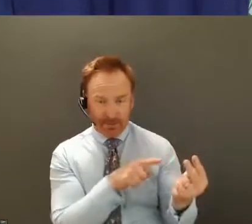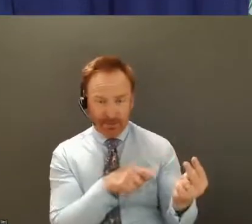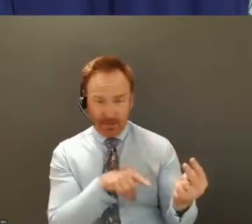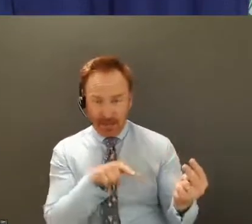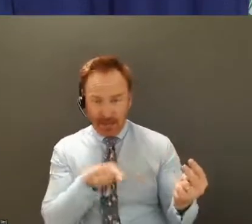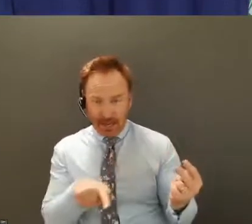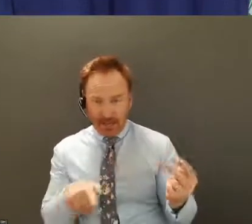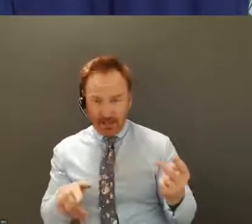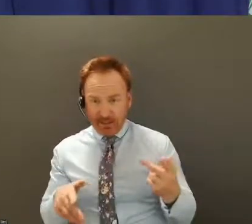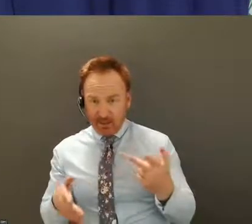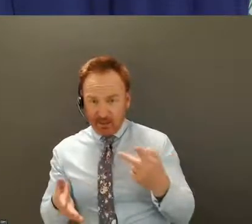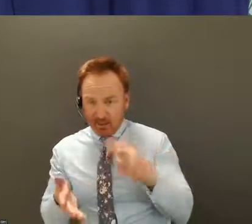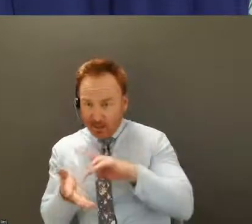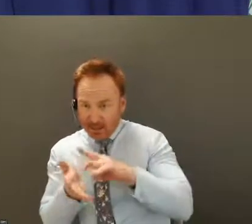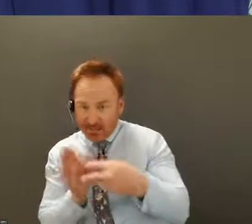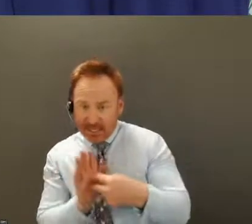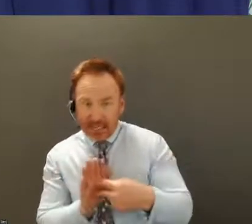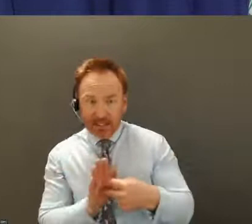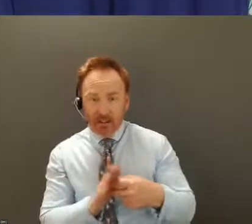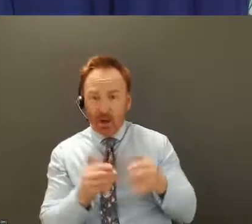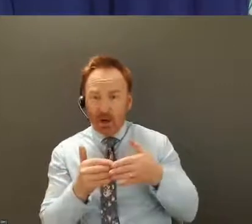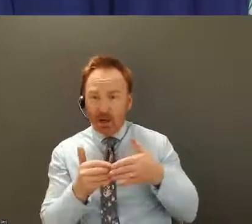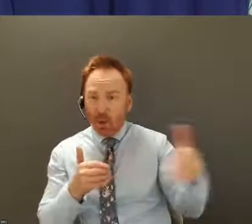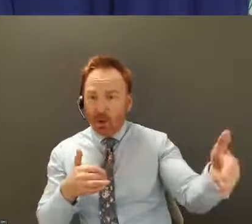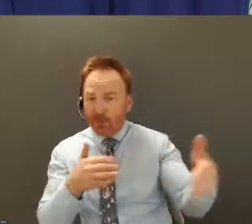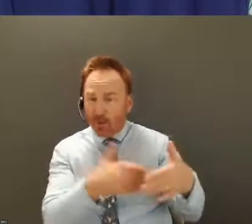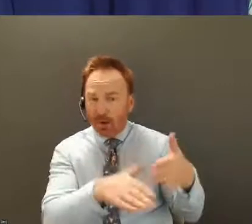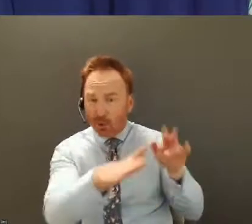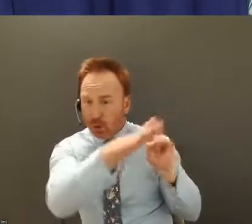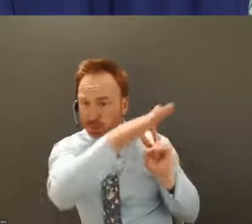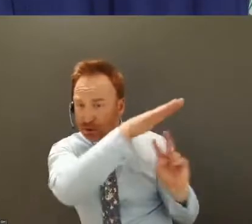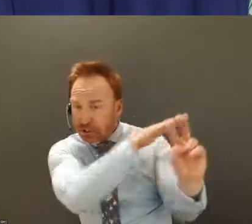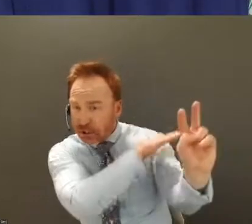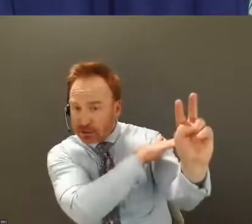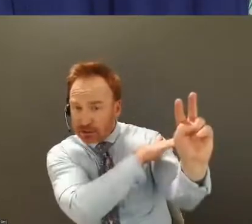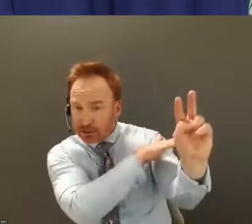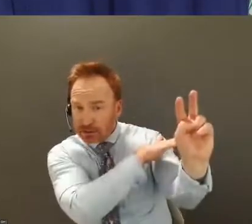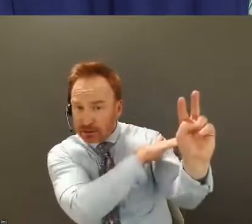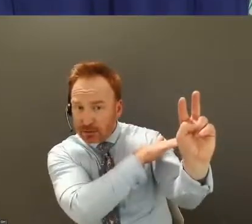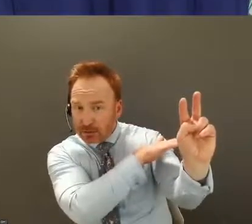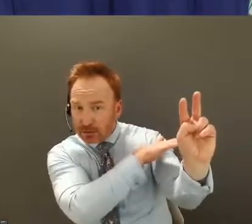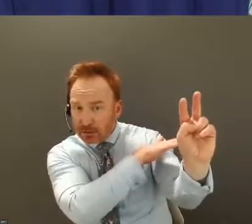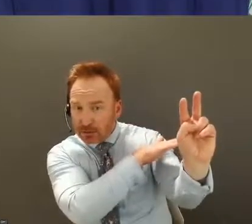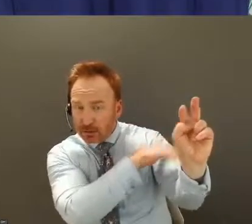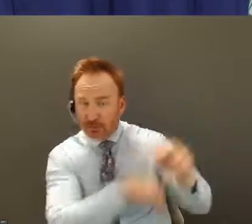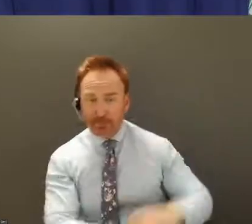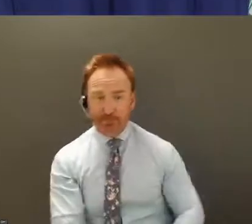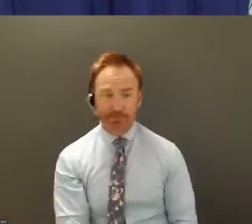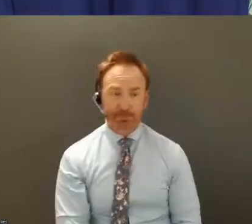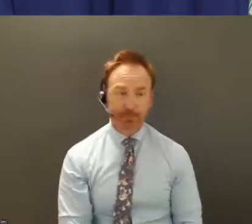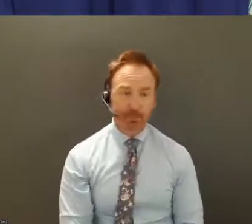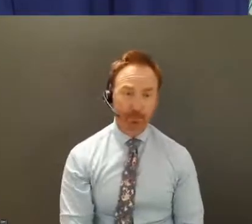And by pushing our population to 80 percent and beyond, the